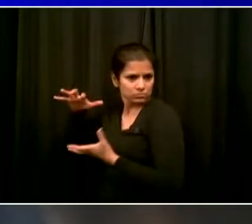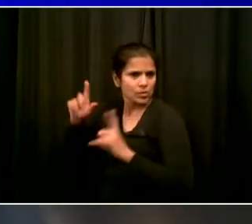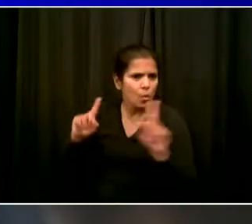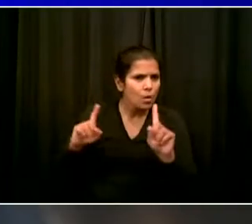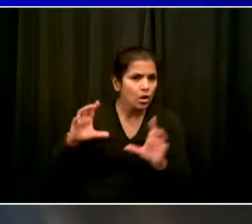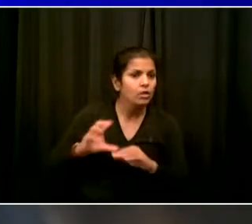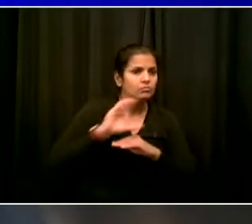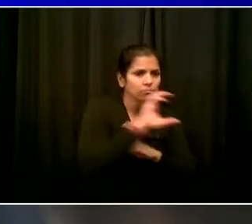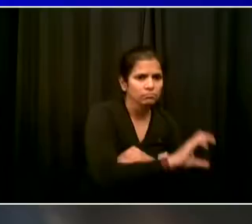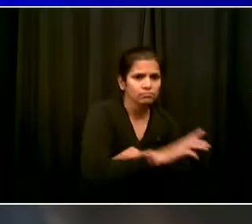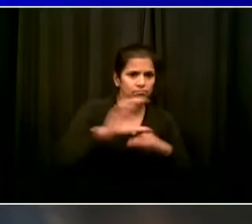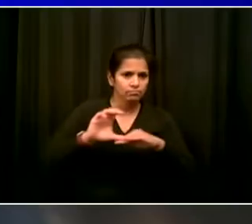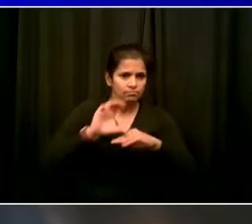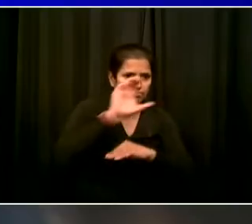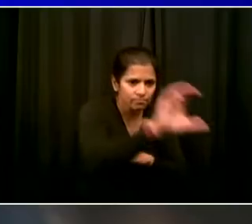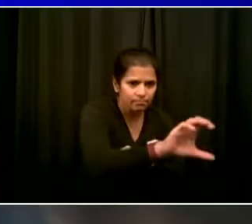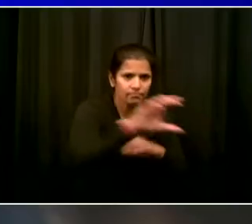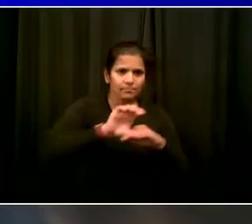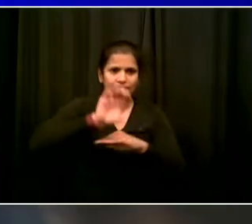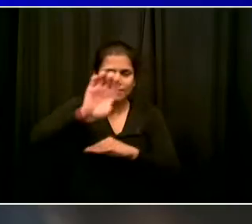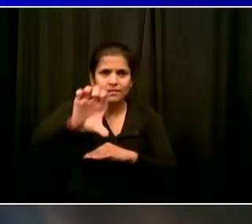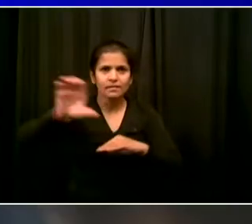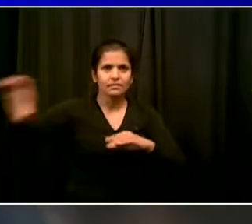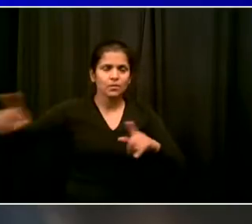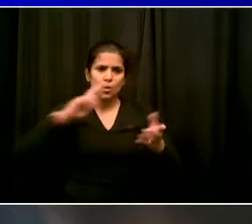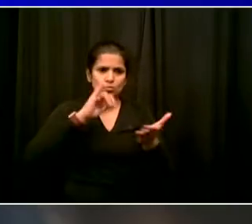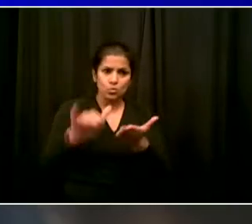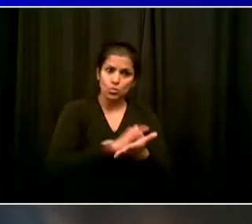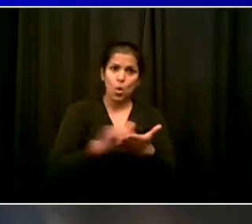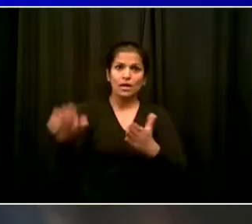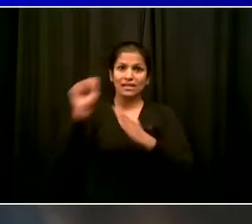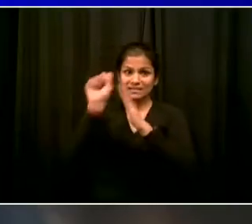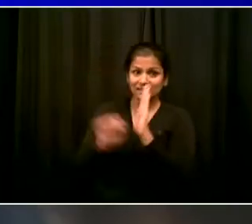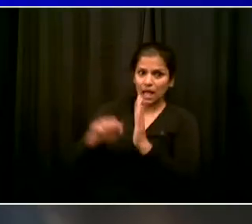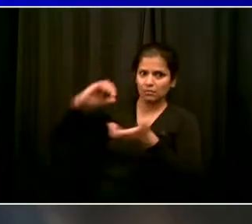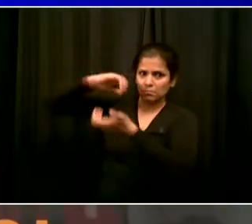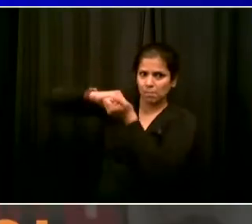WE'RE GOING TO BE WORKING WITH THE STATE TO FINE-TUNE THEHE